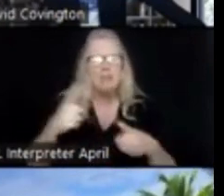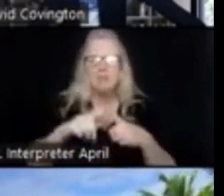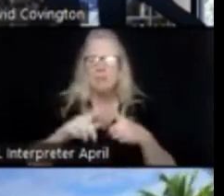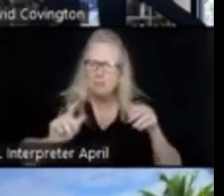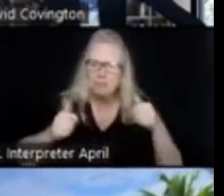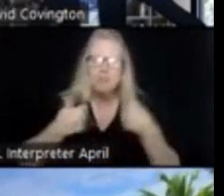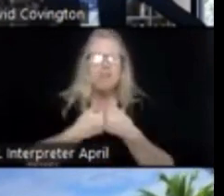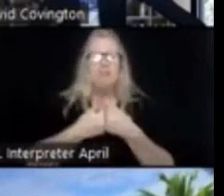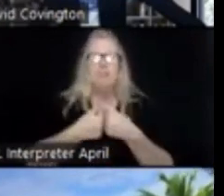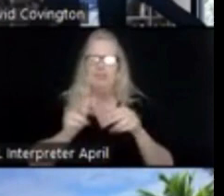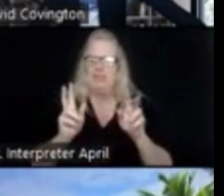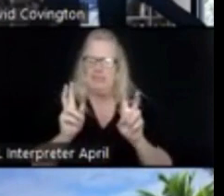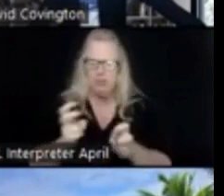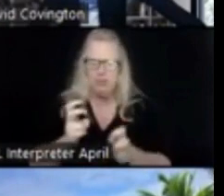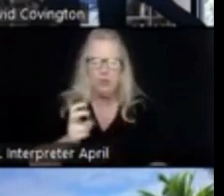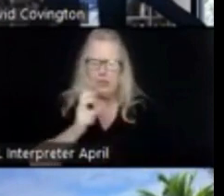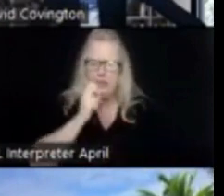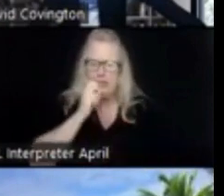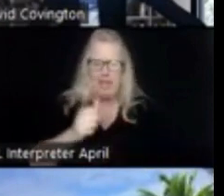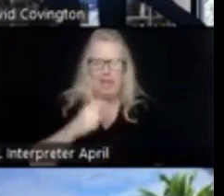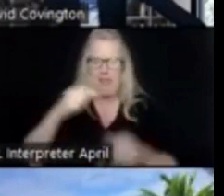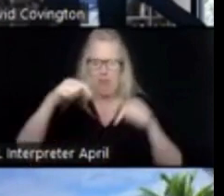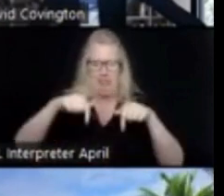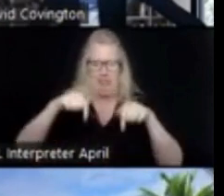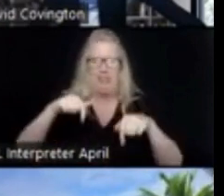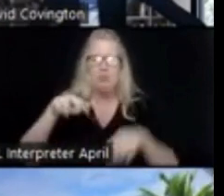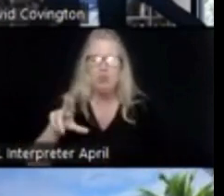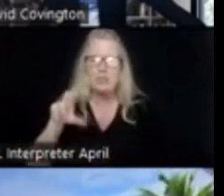IS NOT JUST HERE IN THE U.S. YOU ARE DEALING WITH ISSUES THAT